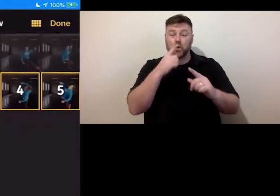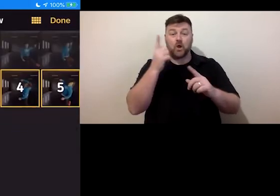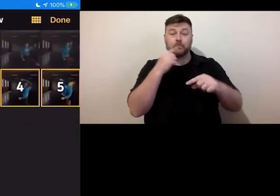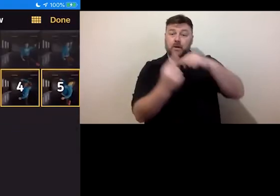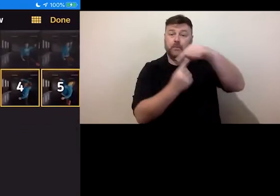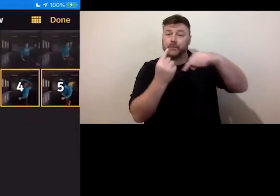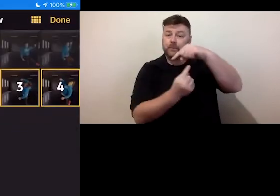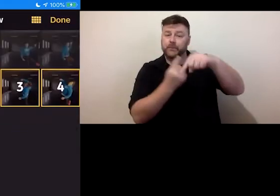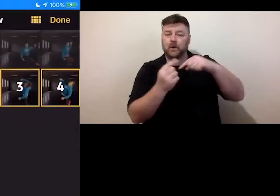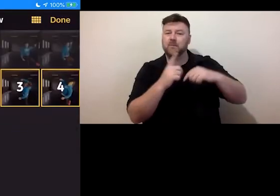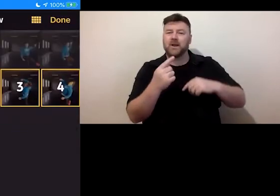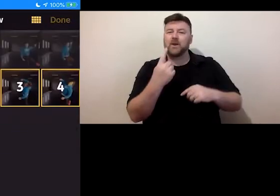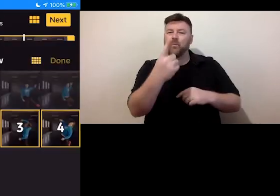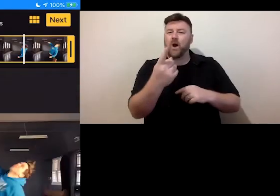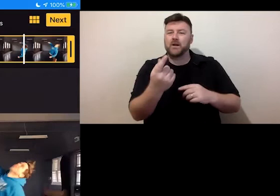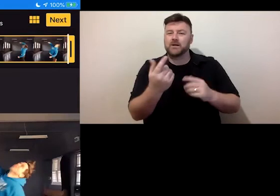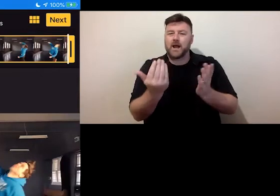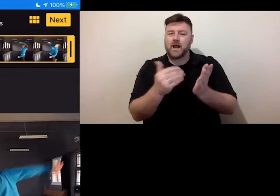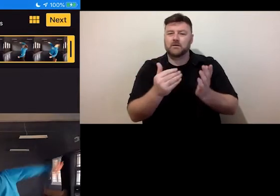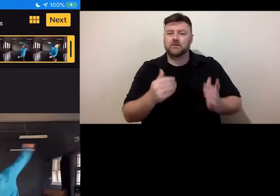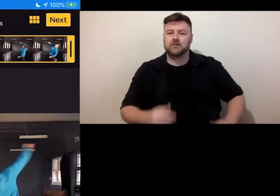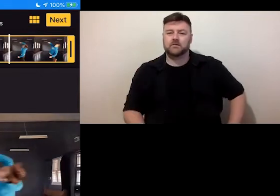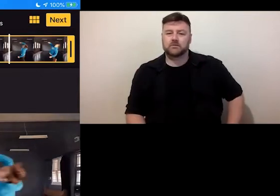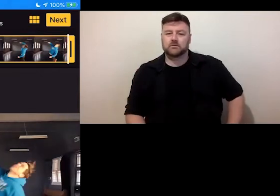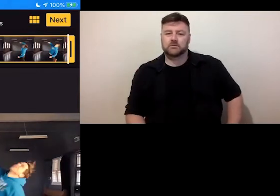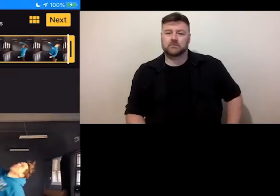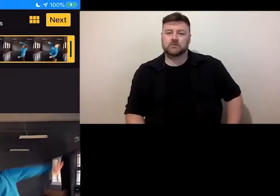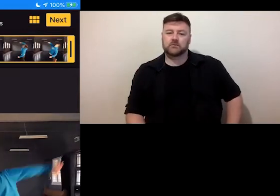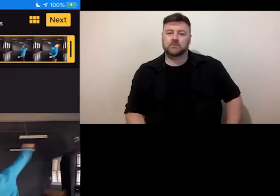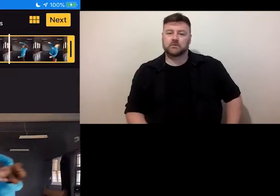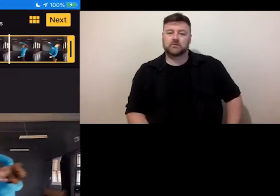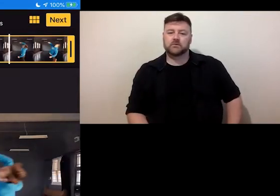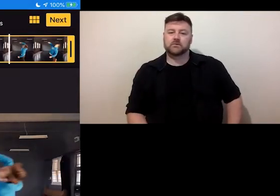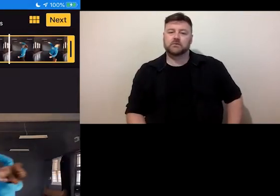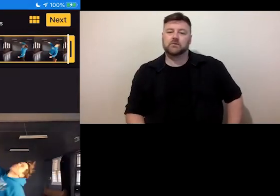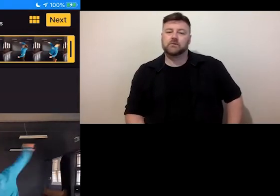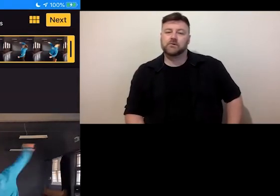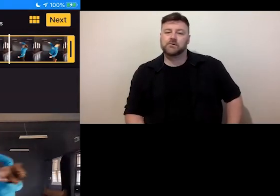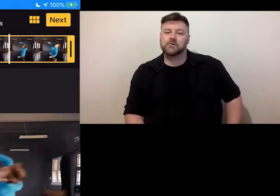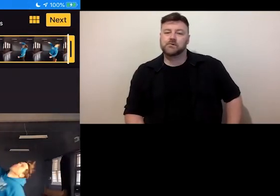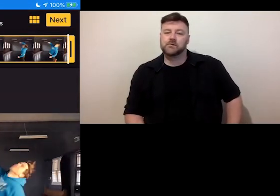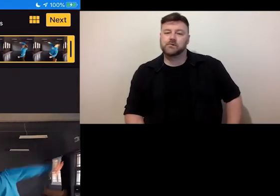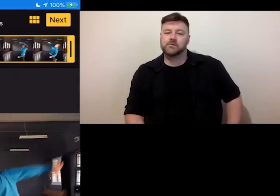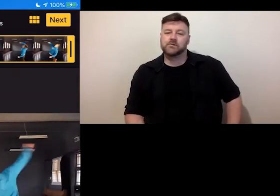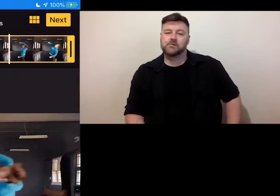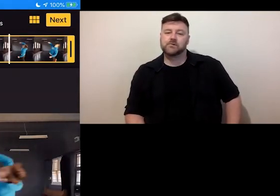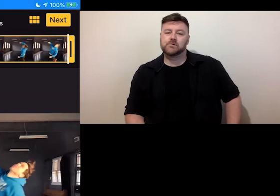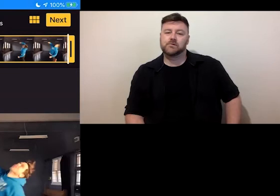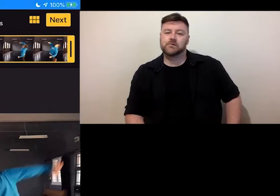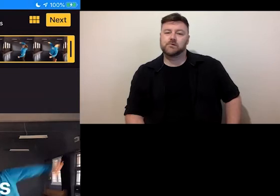where it would feel like I'm just looping forever. And then maybe if I